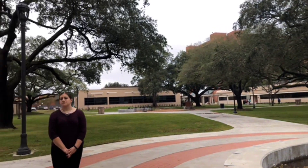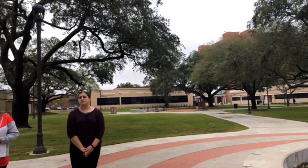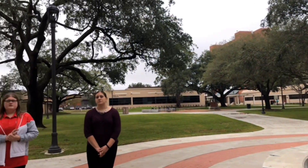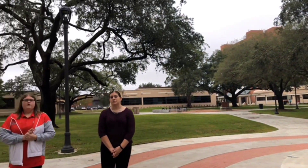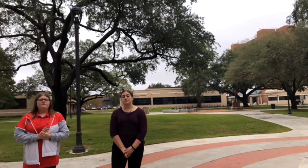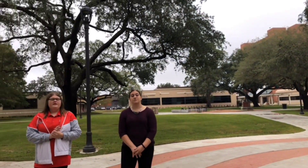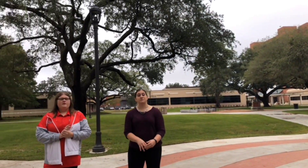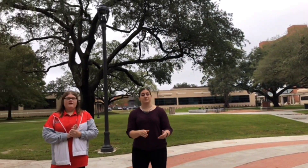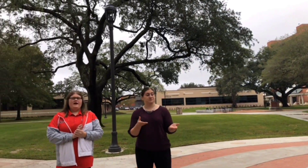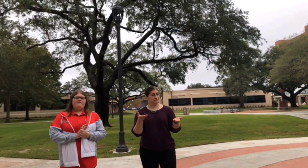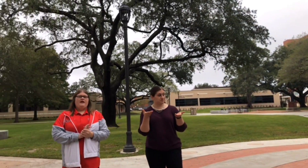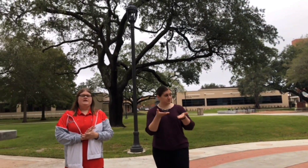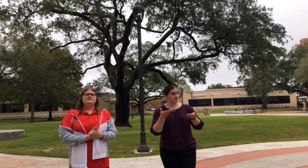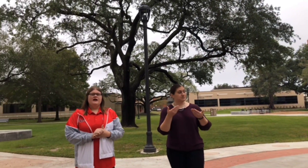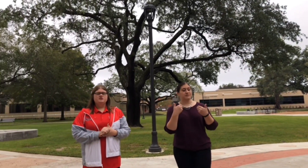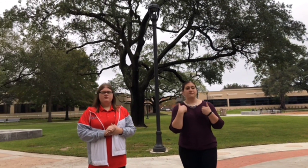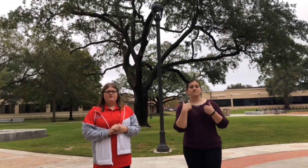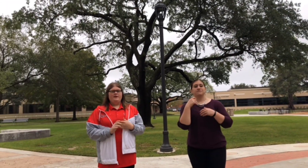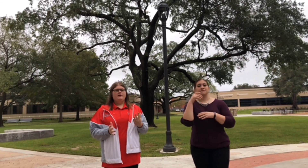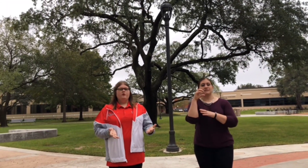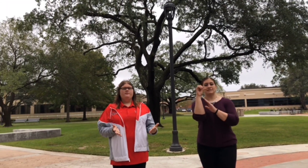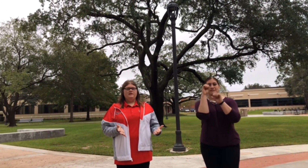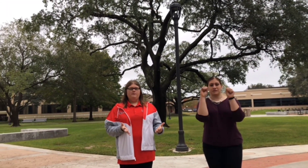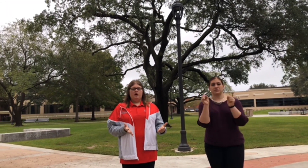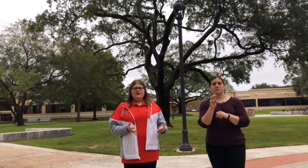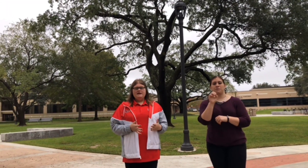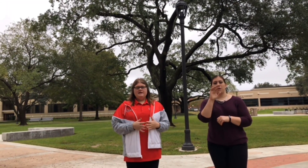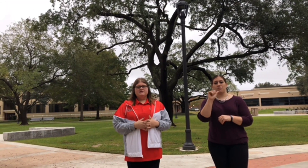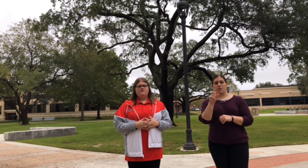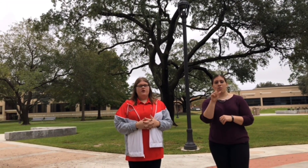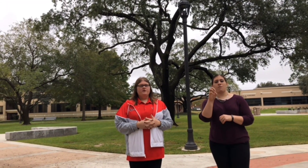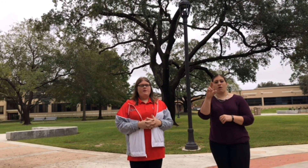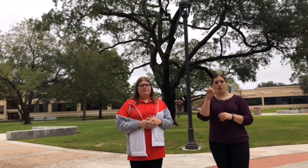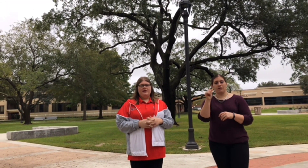Here we have a statue of Mirabeau B. Lamar, he is the "father of public